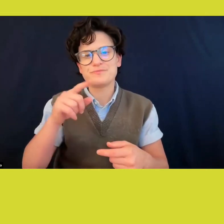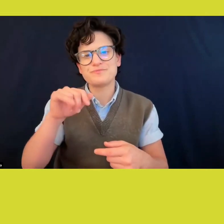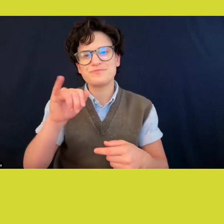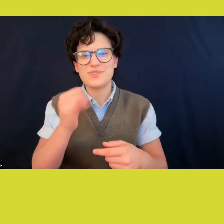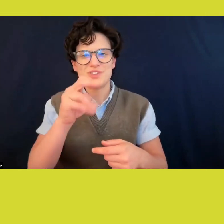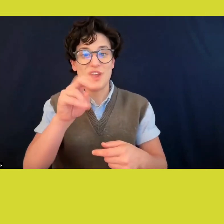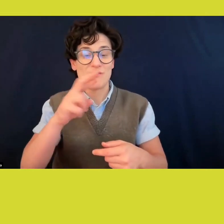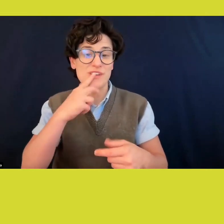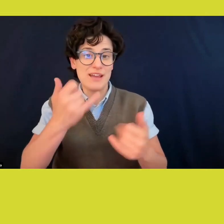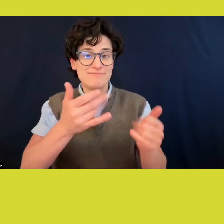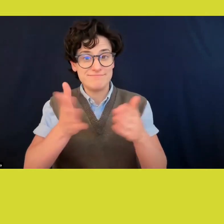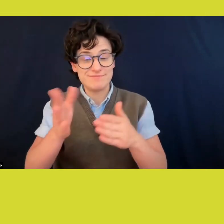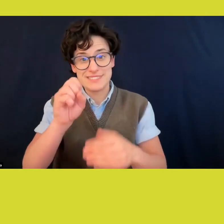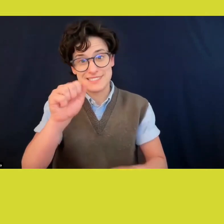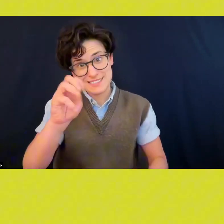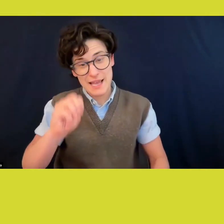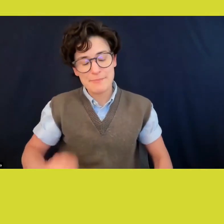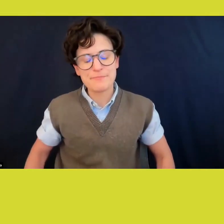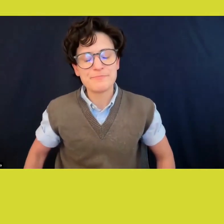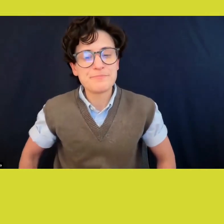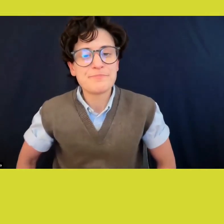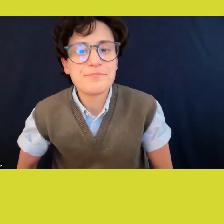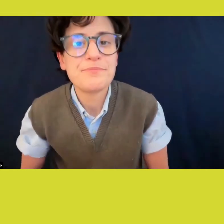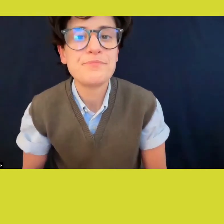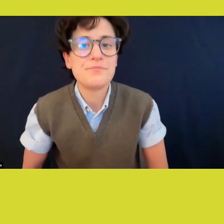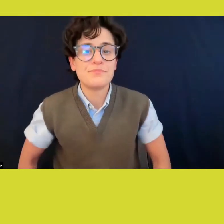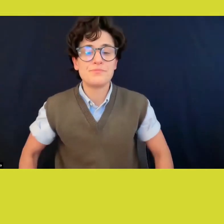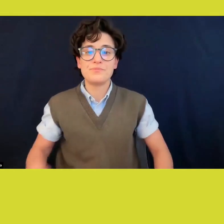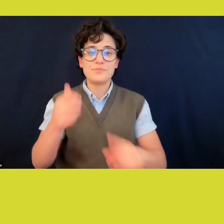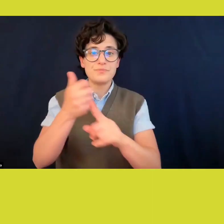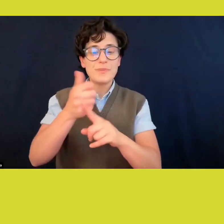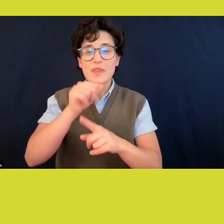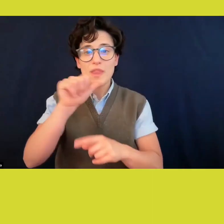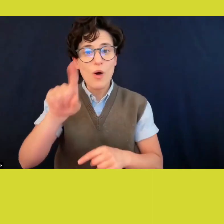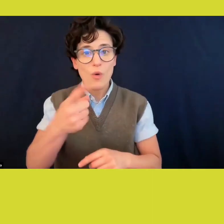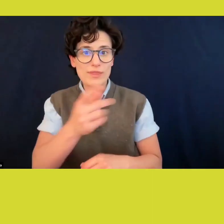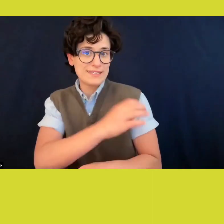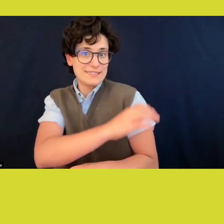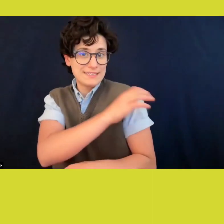not only a clinician clinical psychologist and